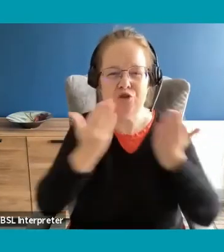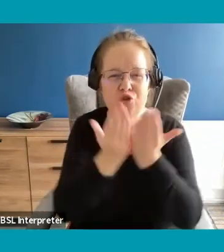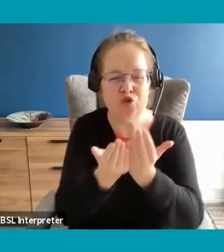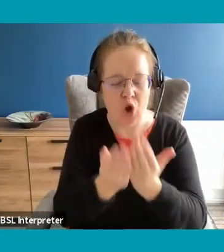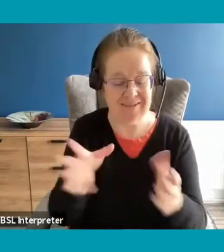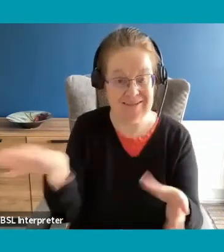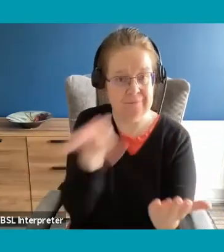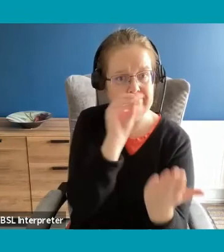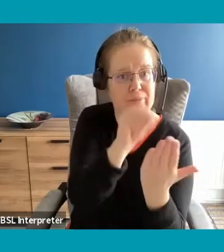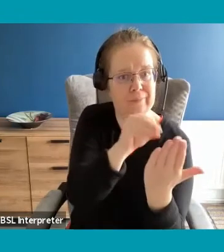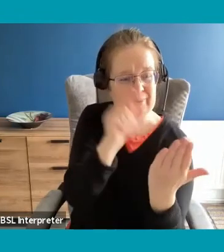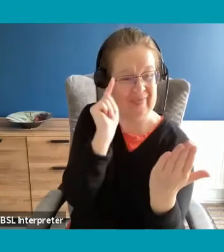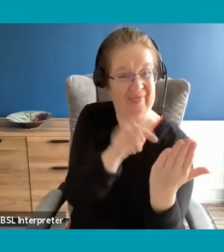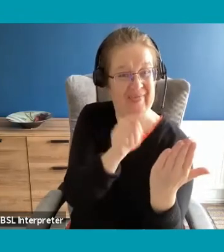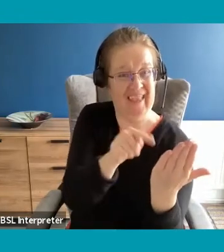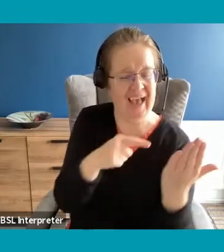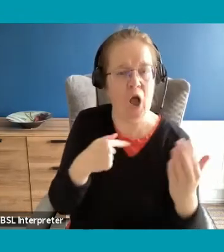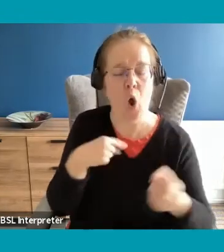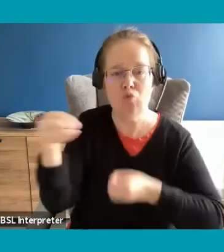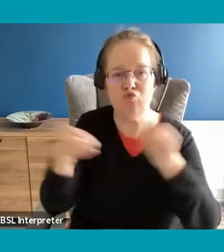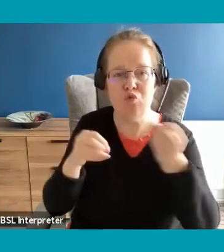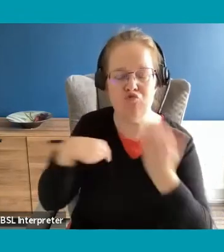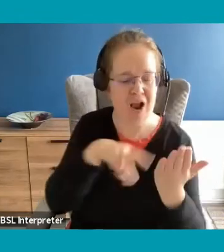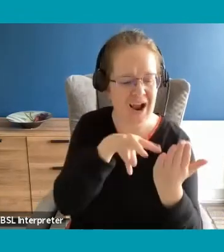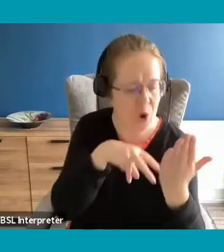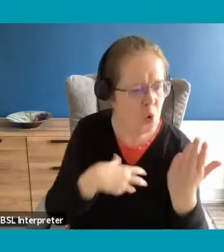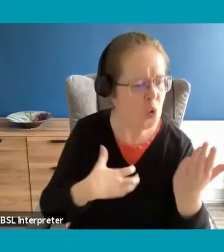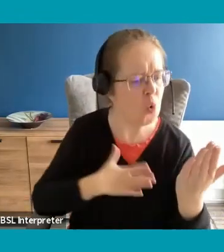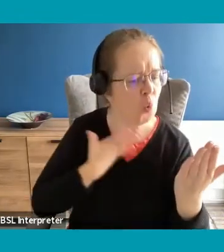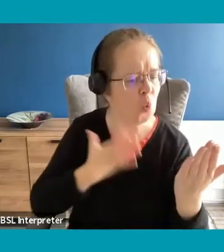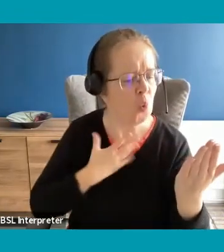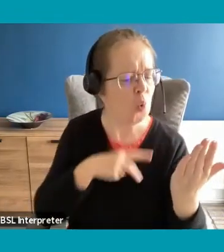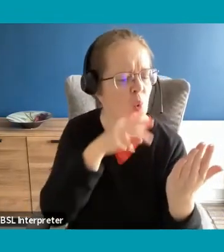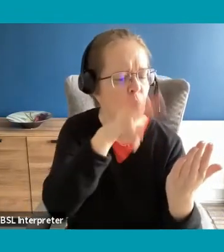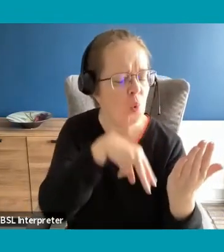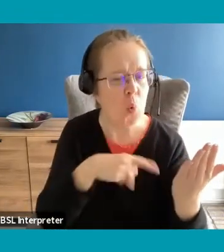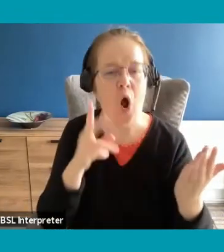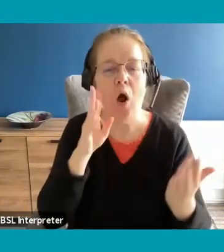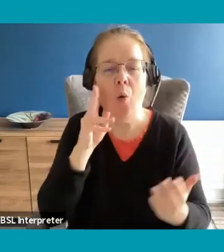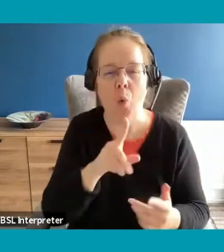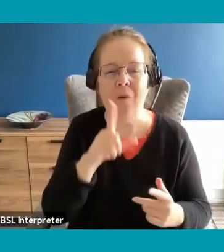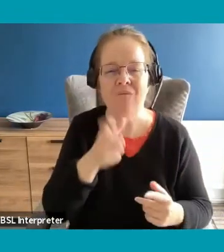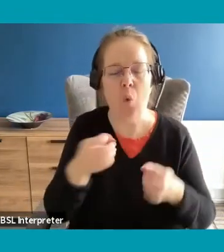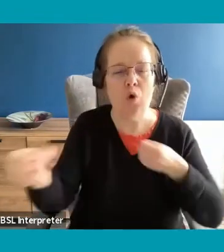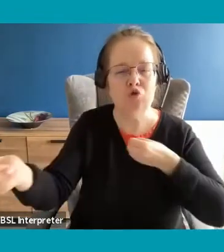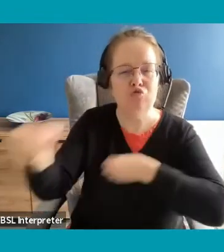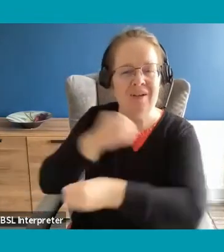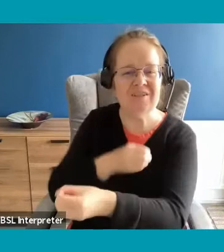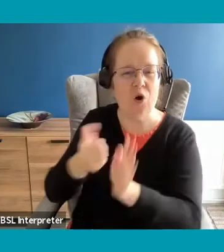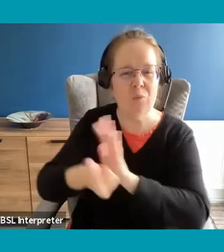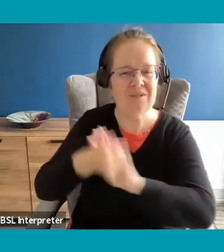'cause that's what we as recruiters. That's what we look for. You know, we look for those transferable skills. And again, when you're reading the adverts.